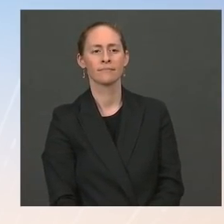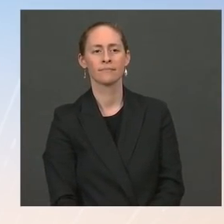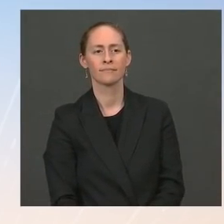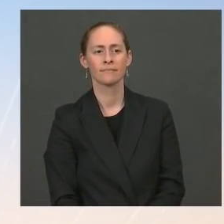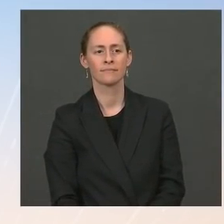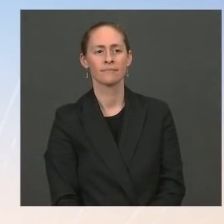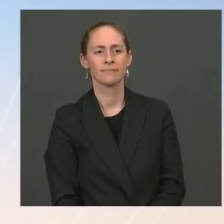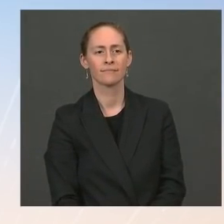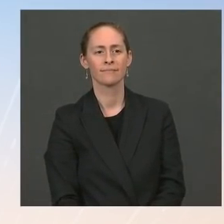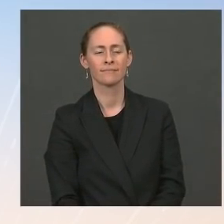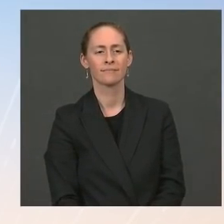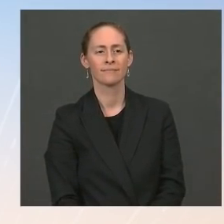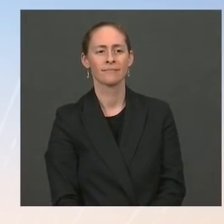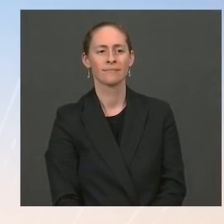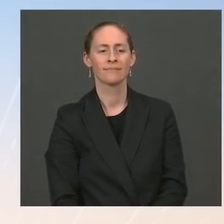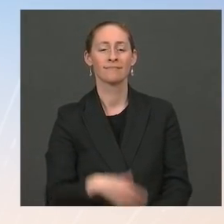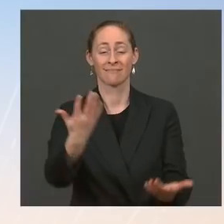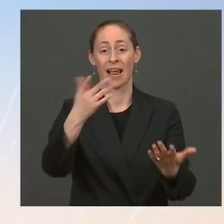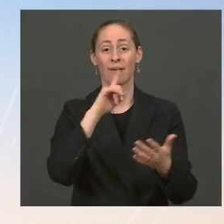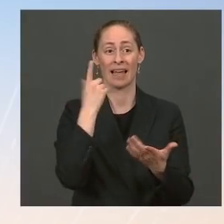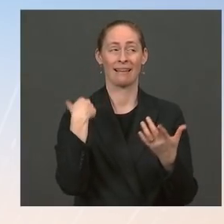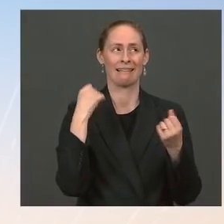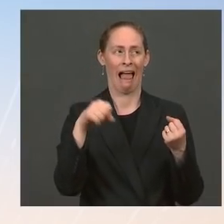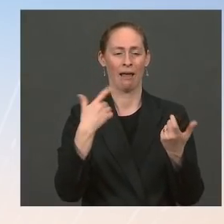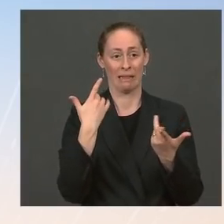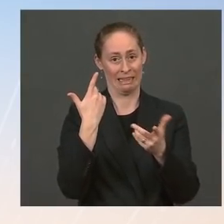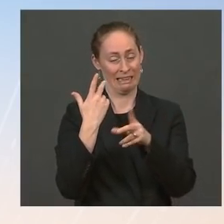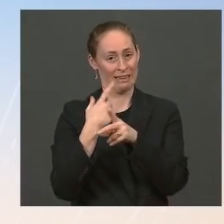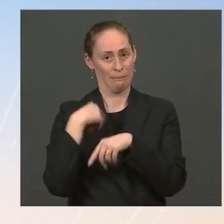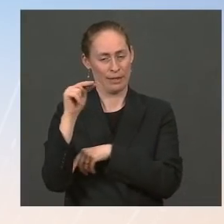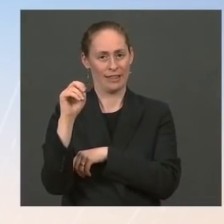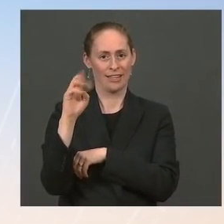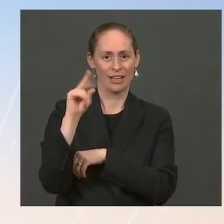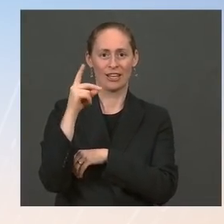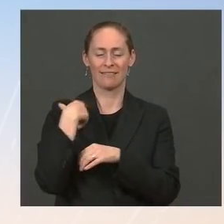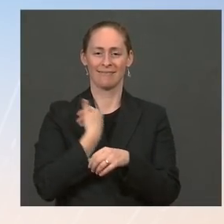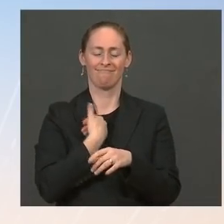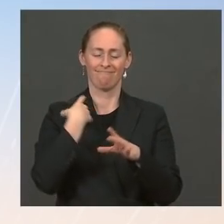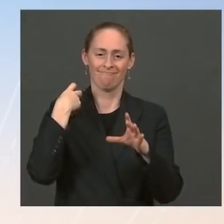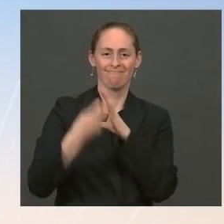is that a lot of these nominees, as you've seen over the -- not everyone -- but many of these nominees --